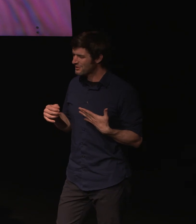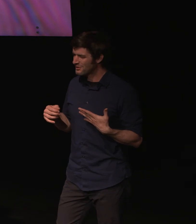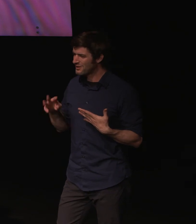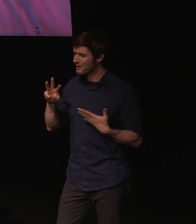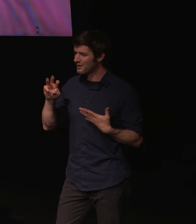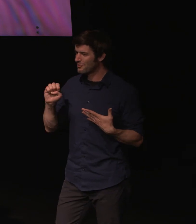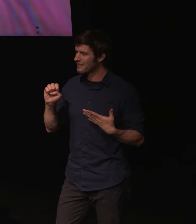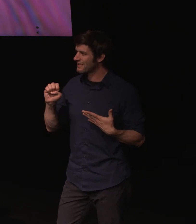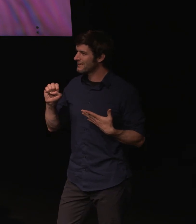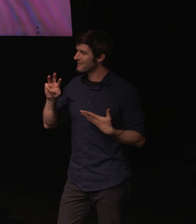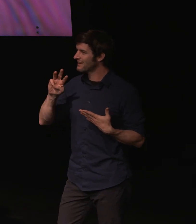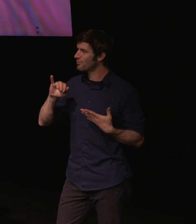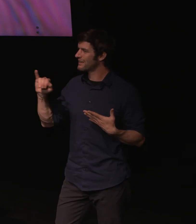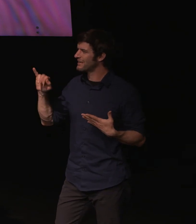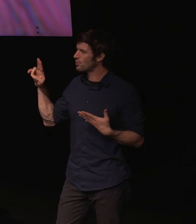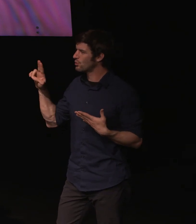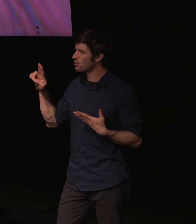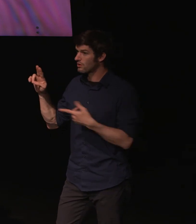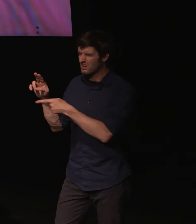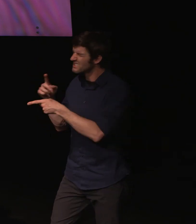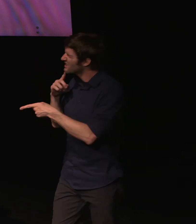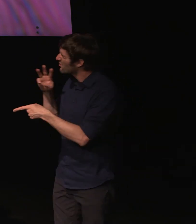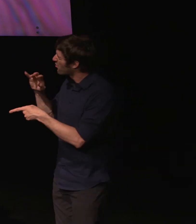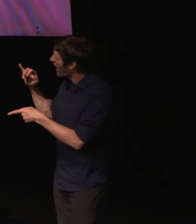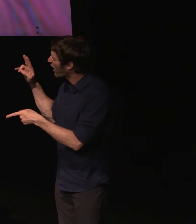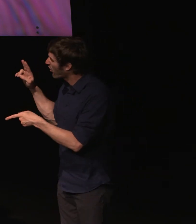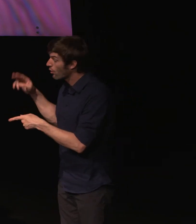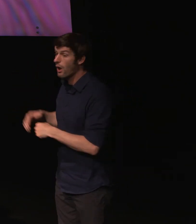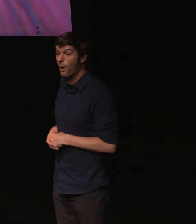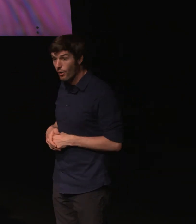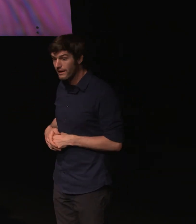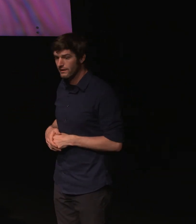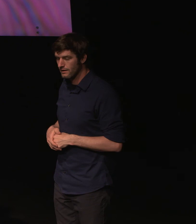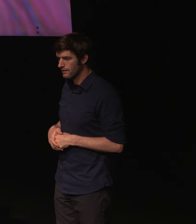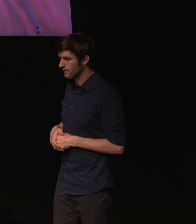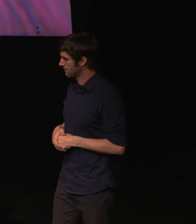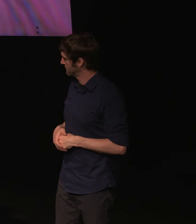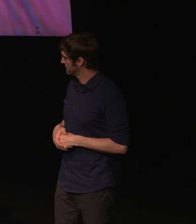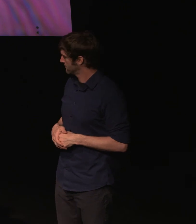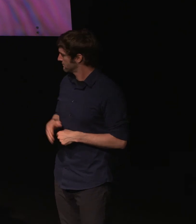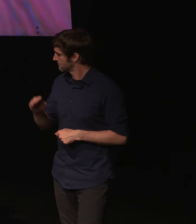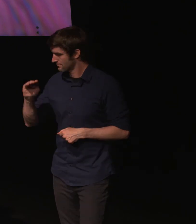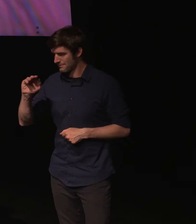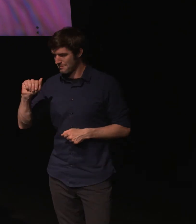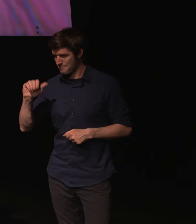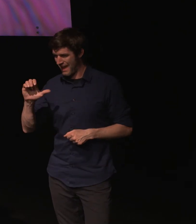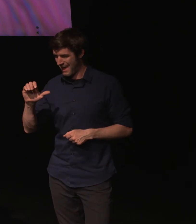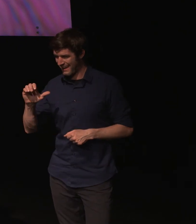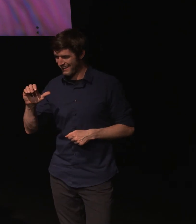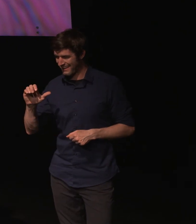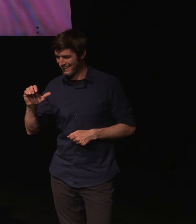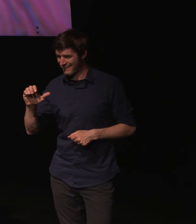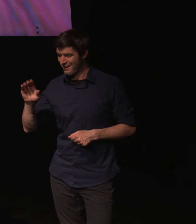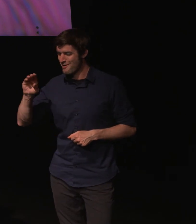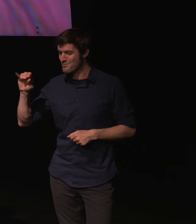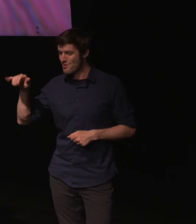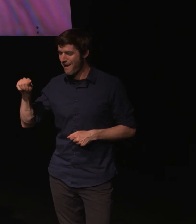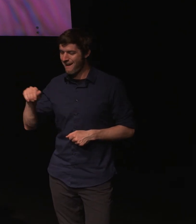Wii U? Uh, yeah. Oh, boy. No. Mac, Linux, PC,